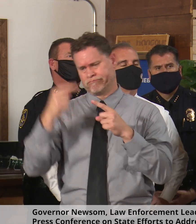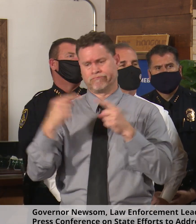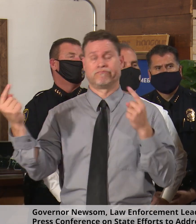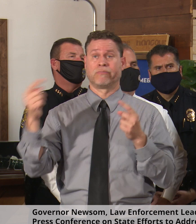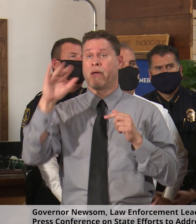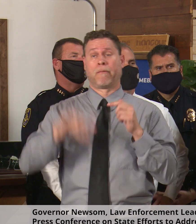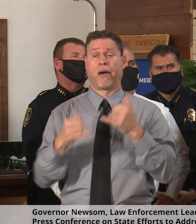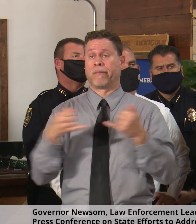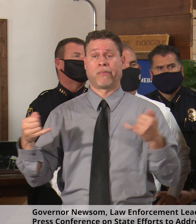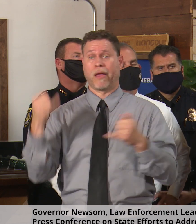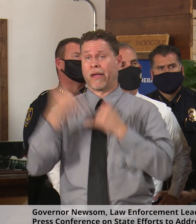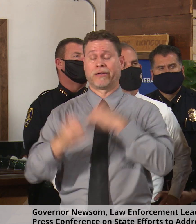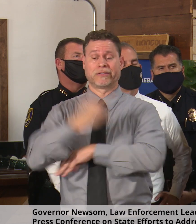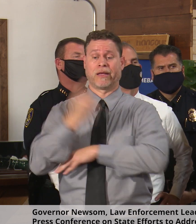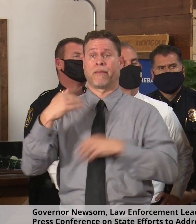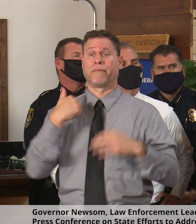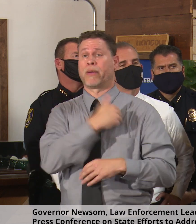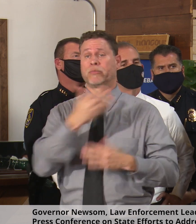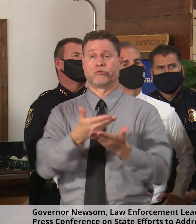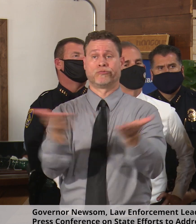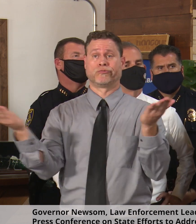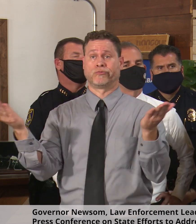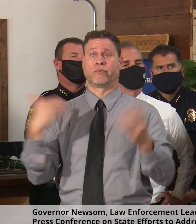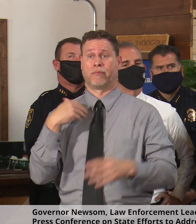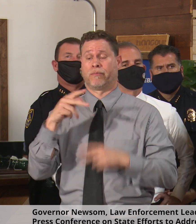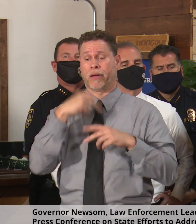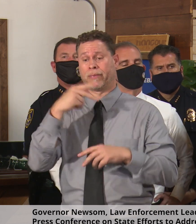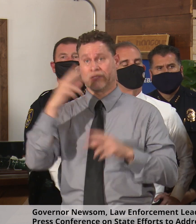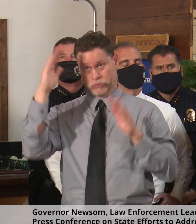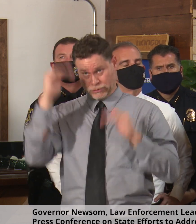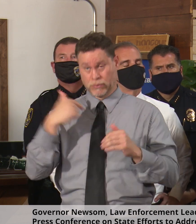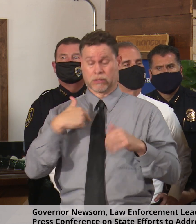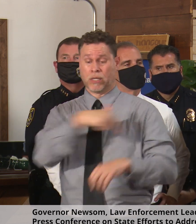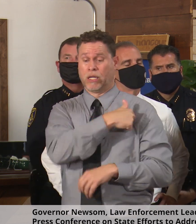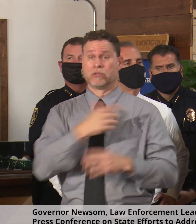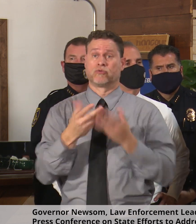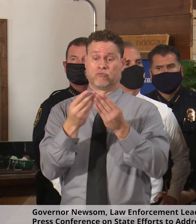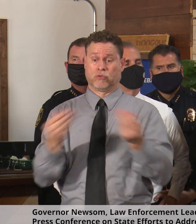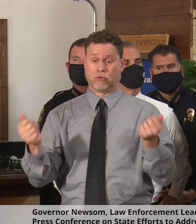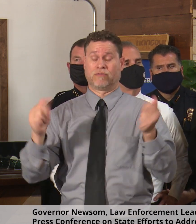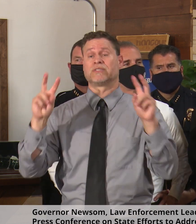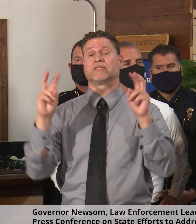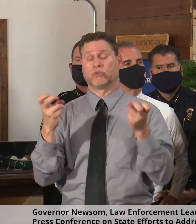of the day is members of the public, you expect us to resolve, to address these issues. You expect